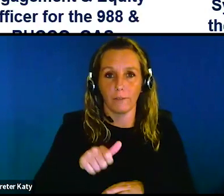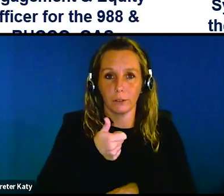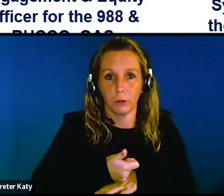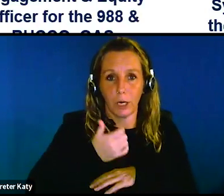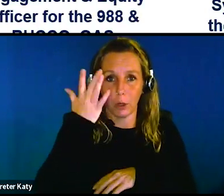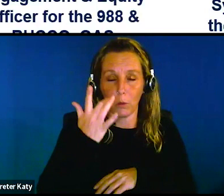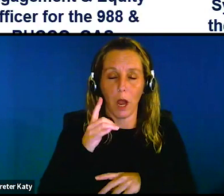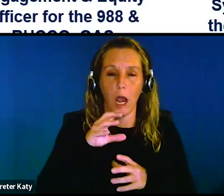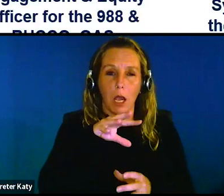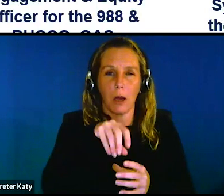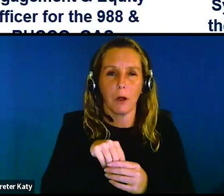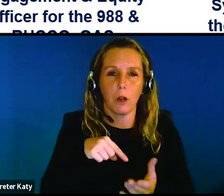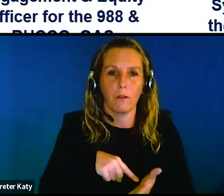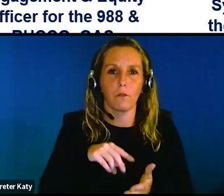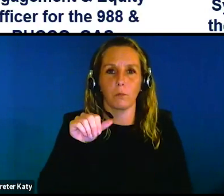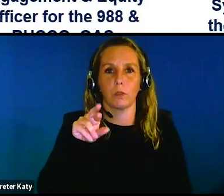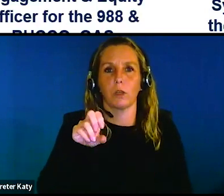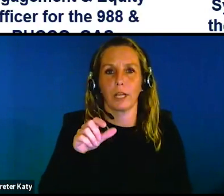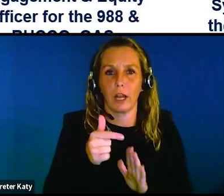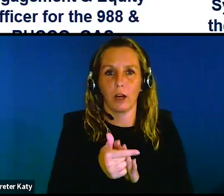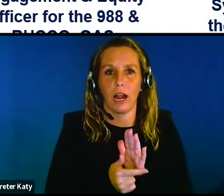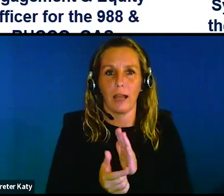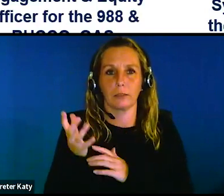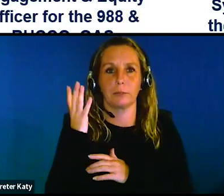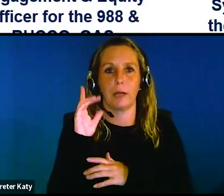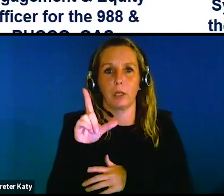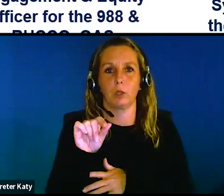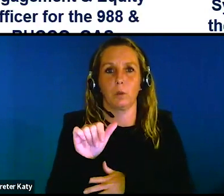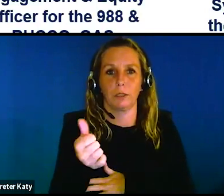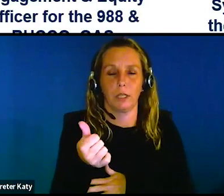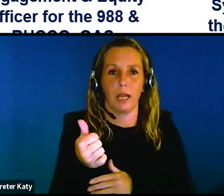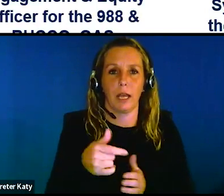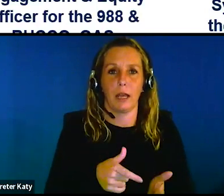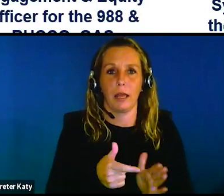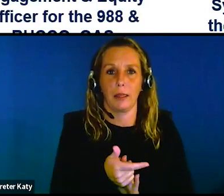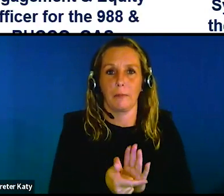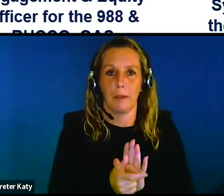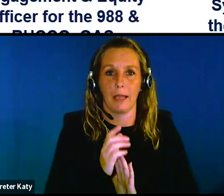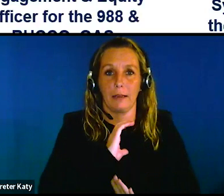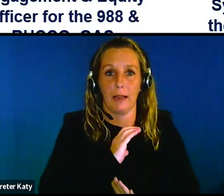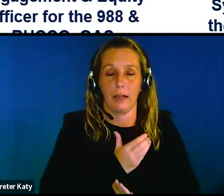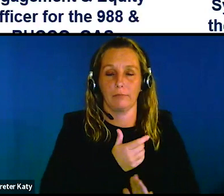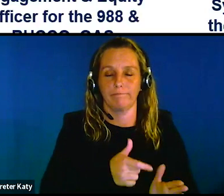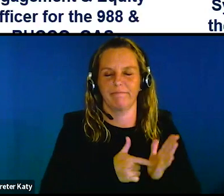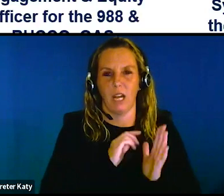Care Act actually in 2010. The mandate of our office is